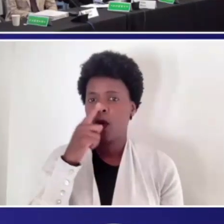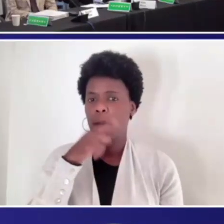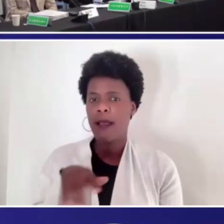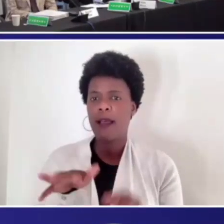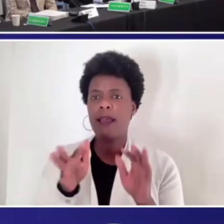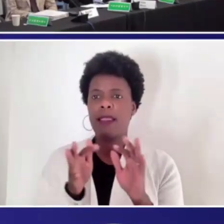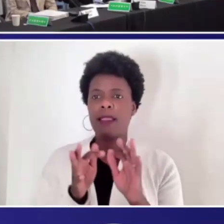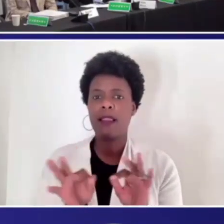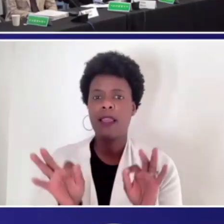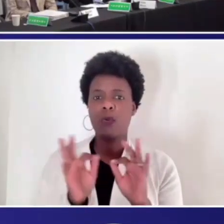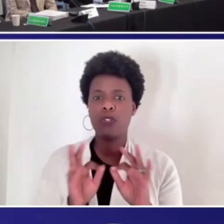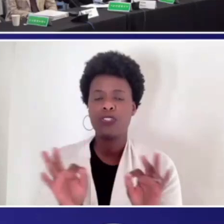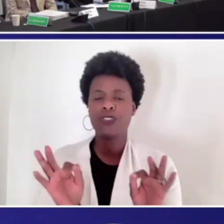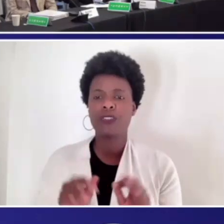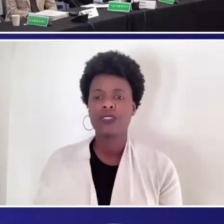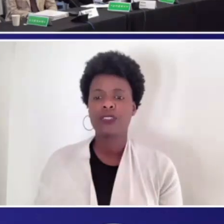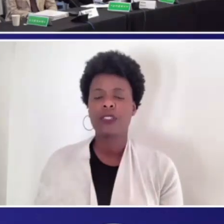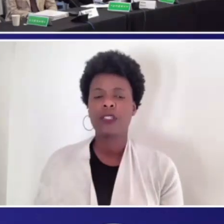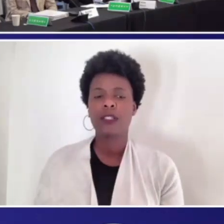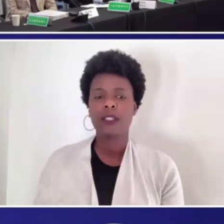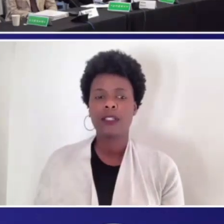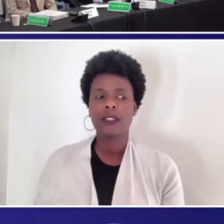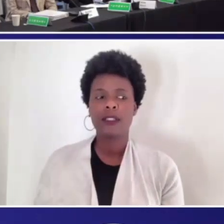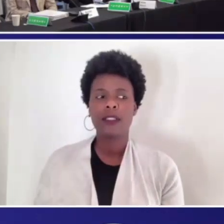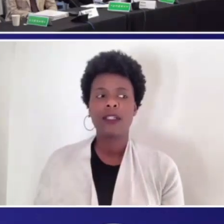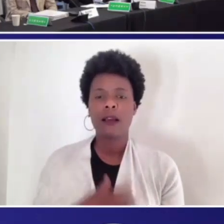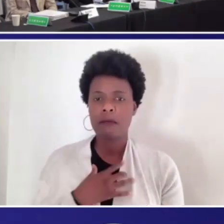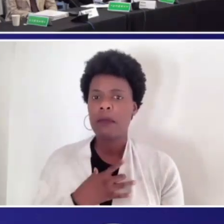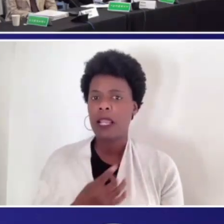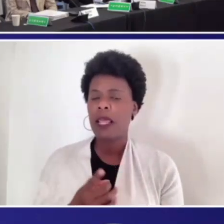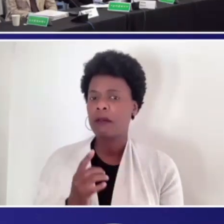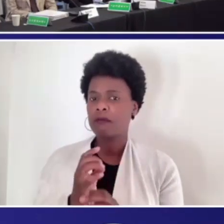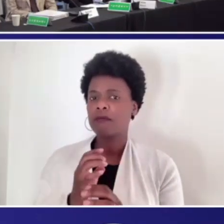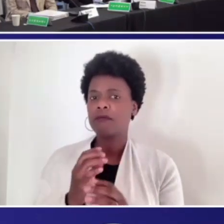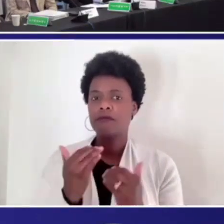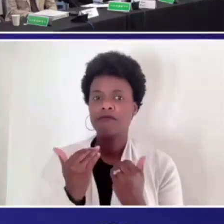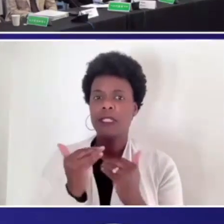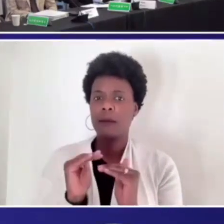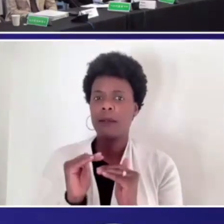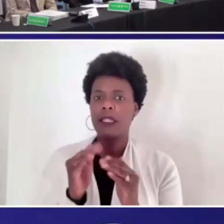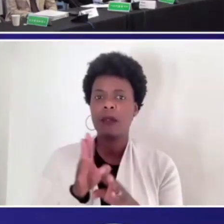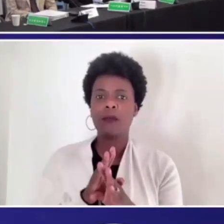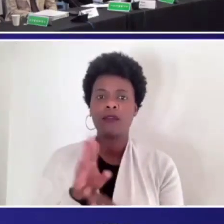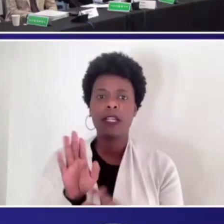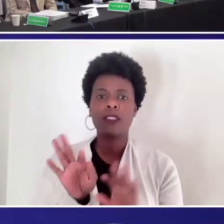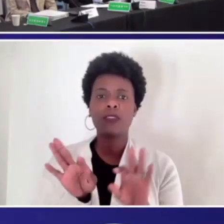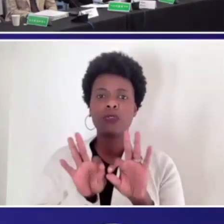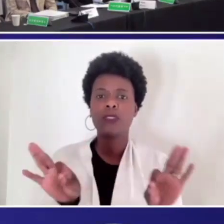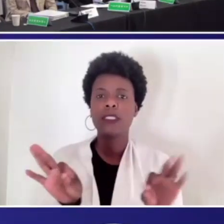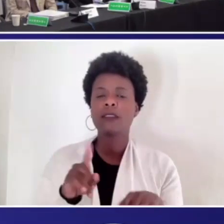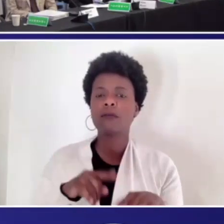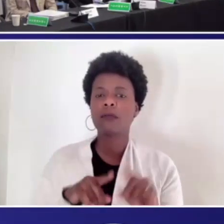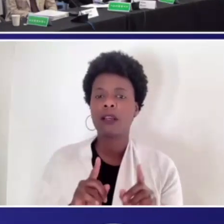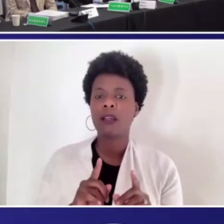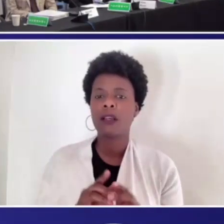like I, I like restricting professional degrees. I just didn't --